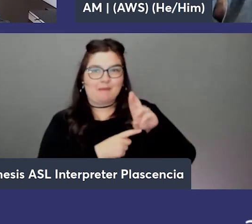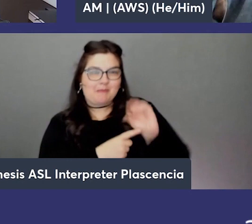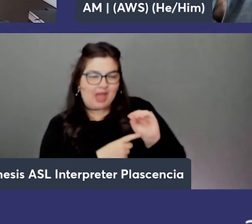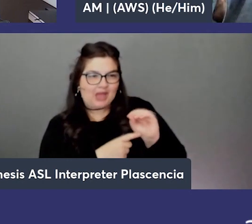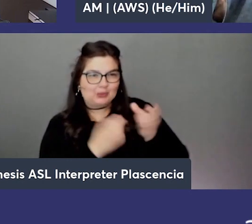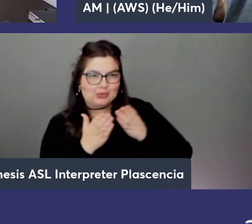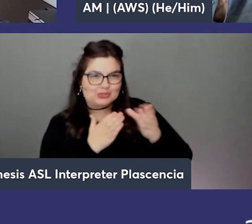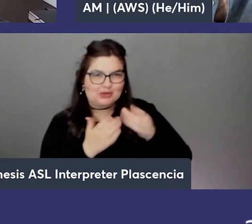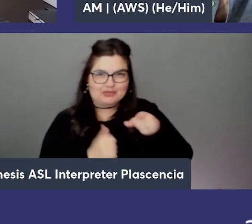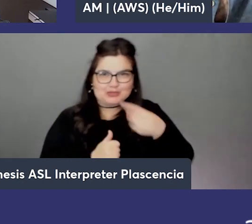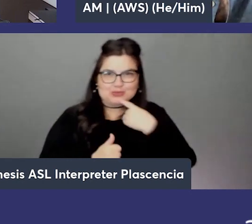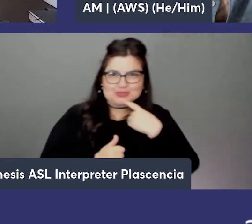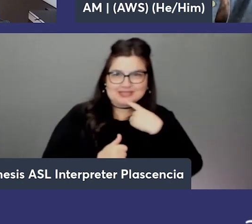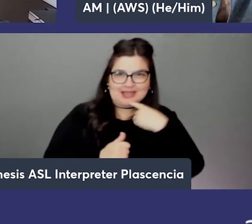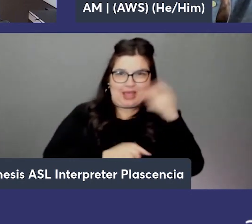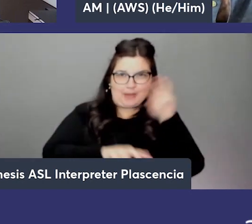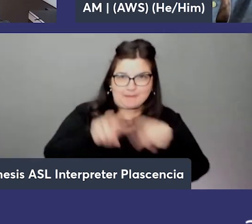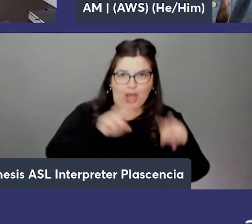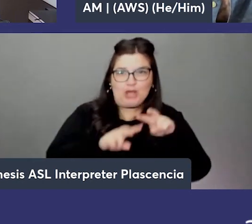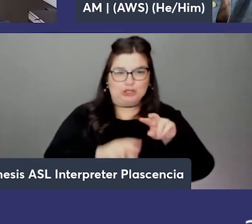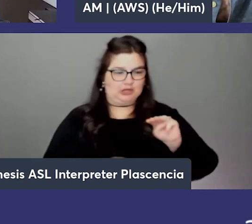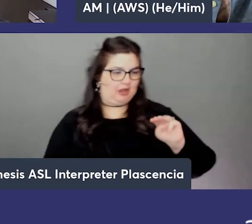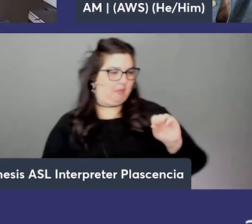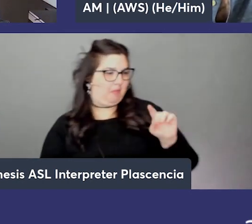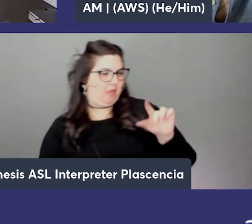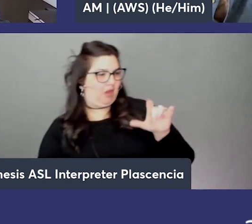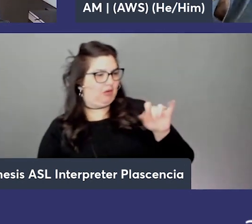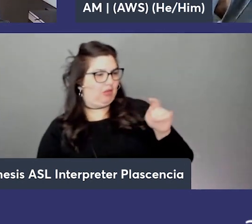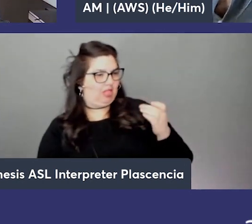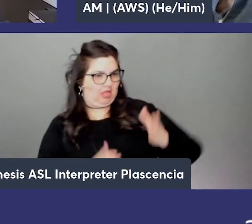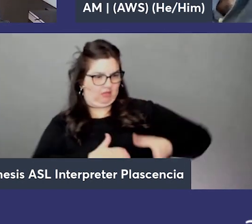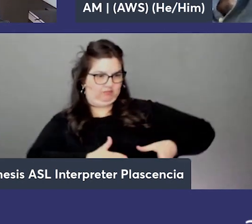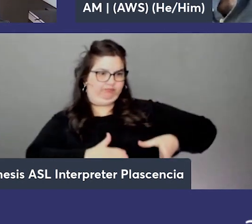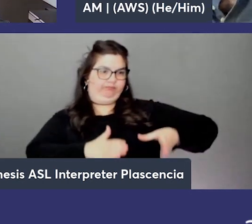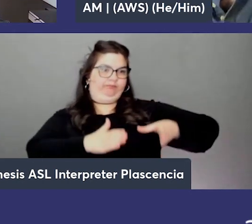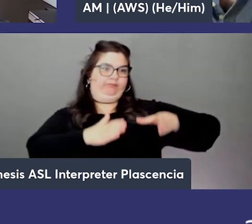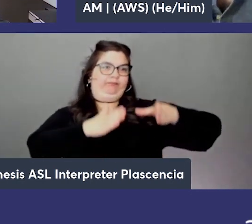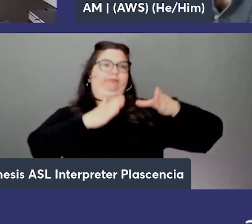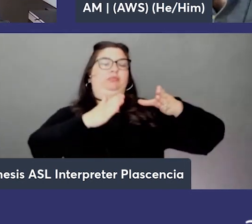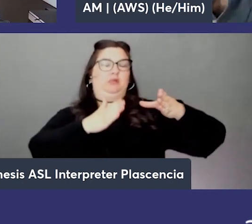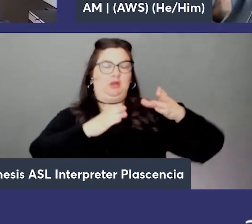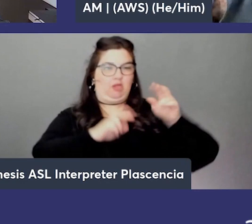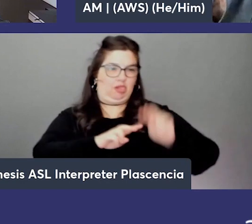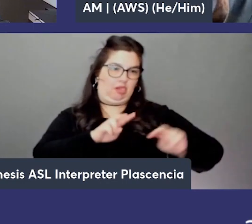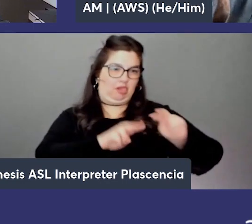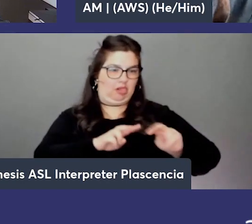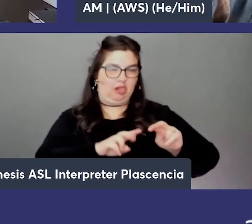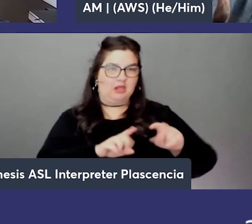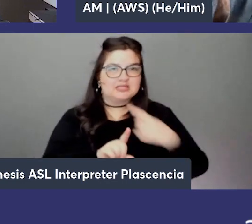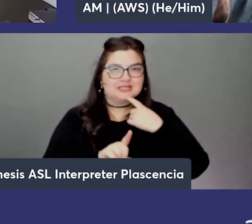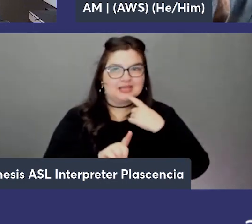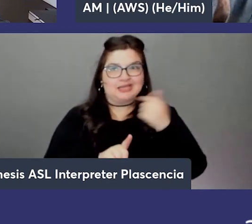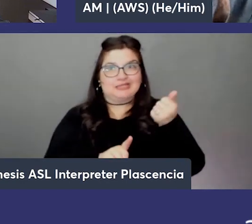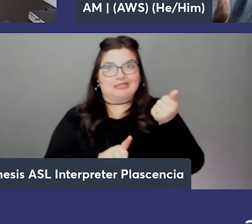monitoring a monolith is way different than like, "Hey, I've got like 16 different services that,